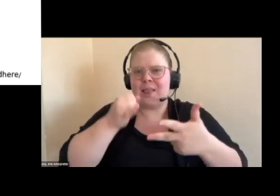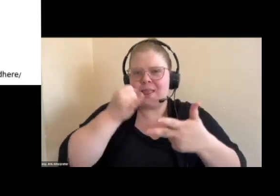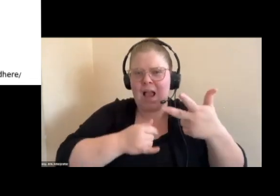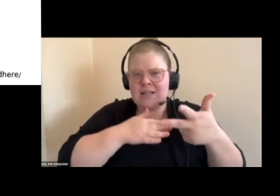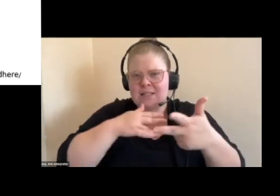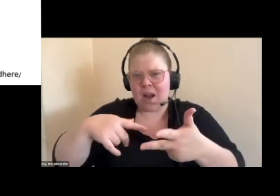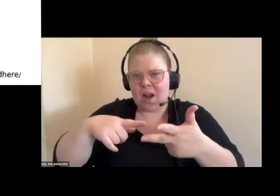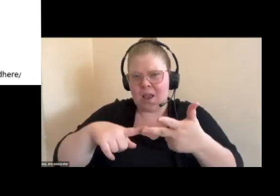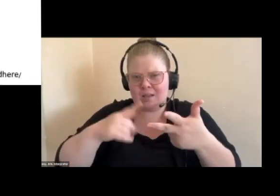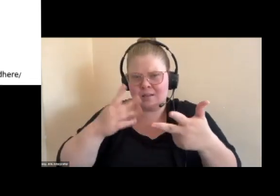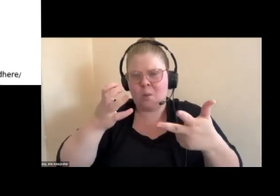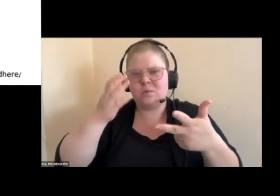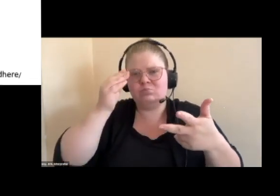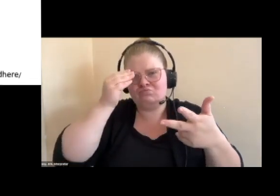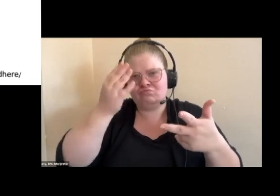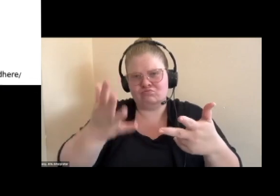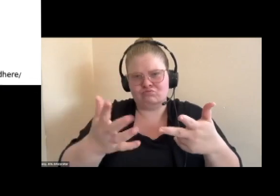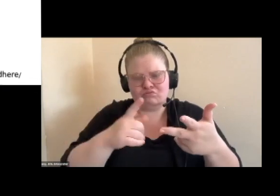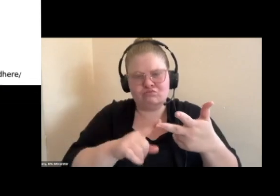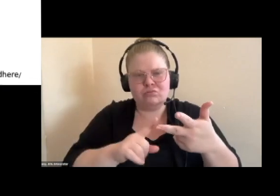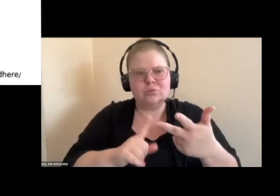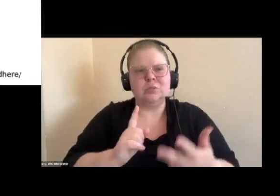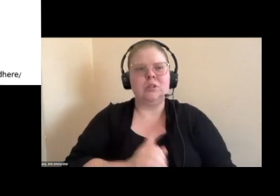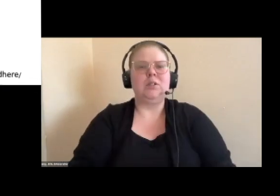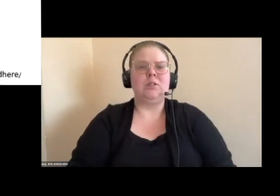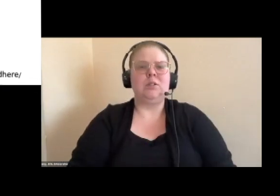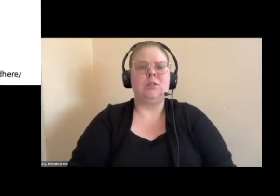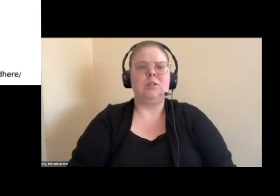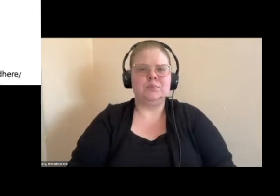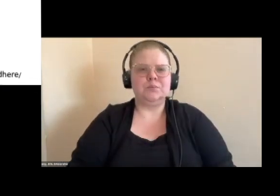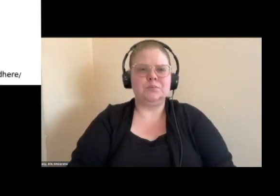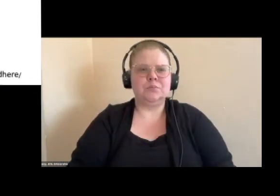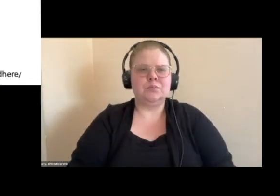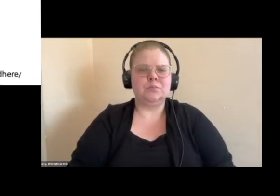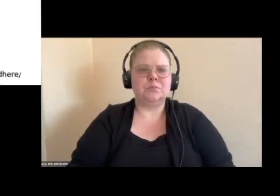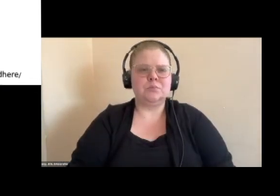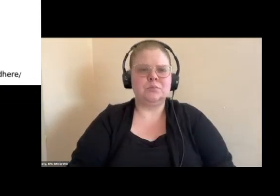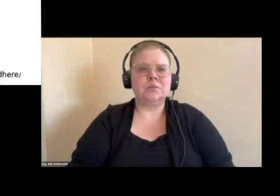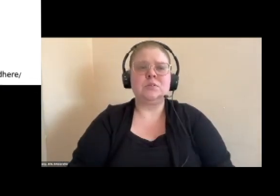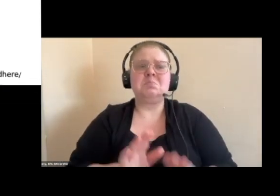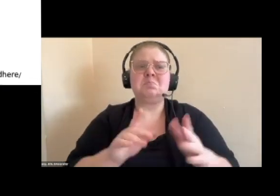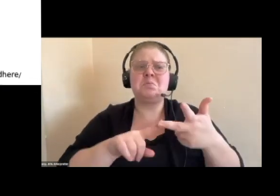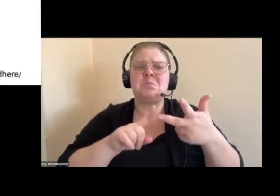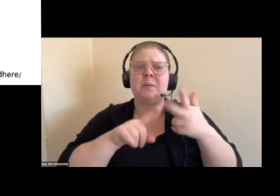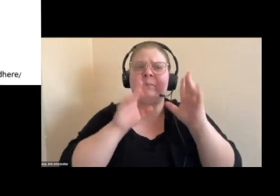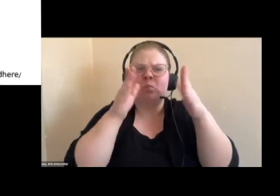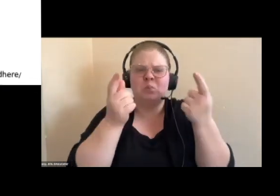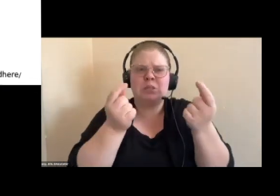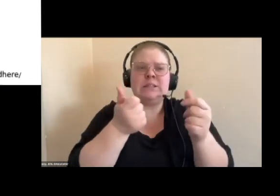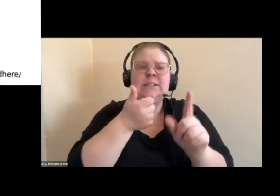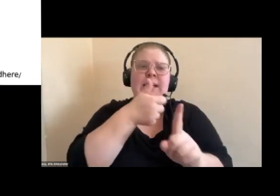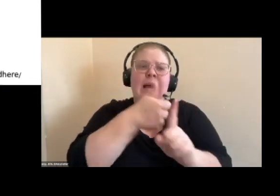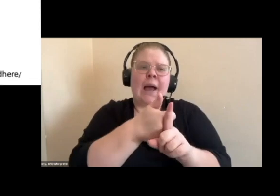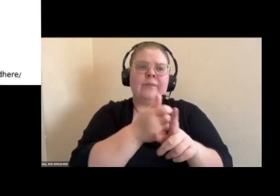is a study on self direction and community living outcomes for people of color.